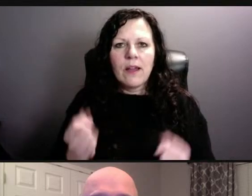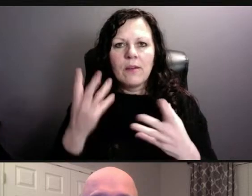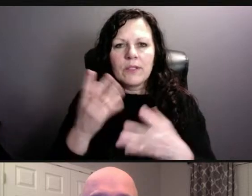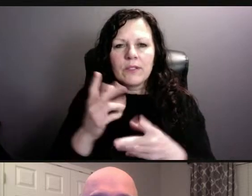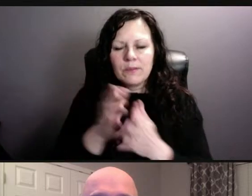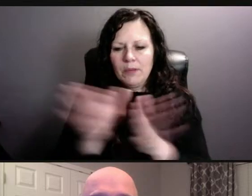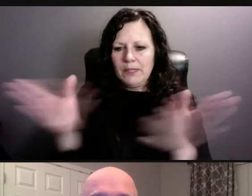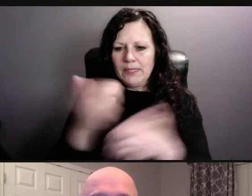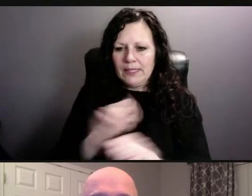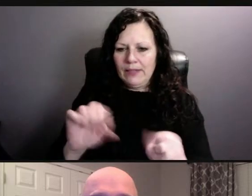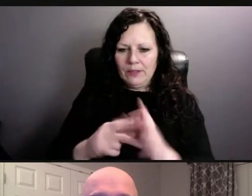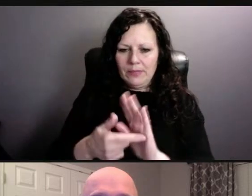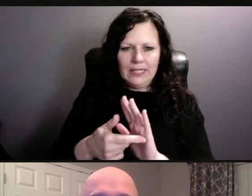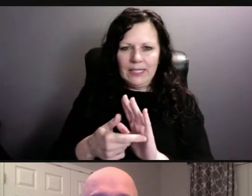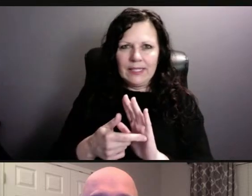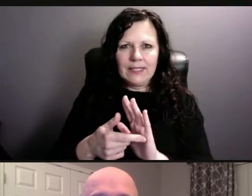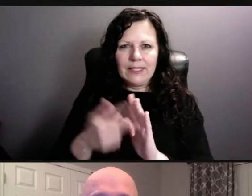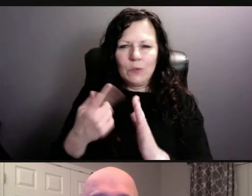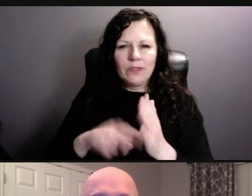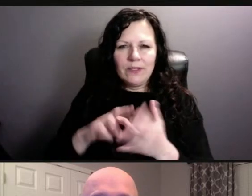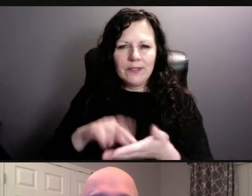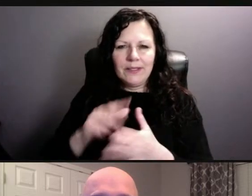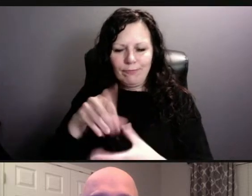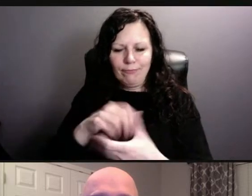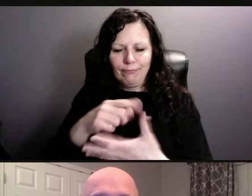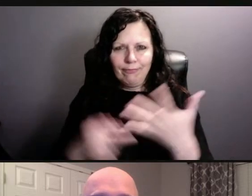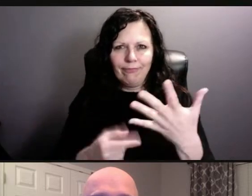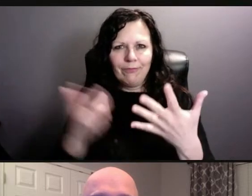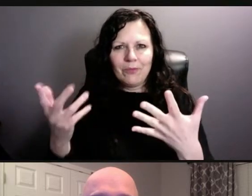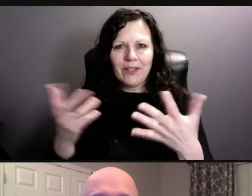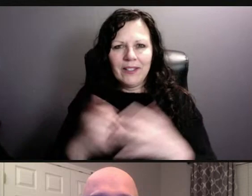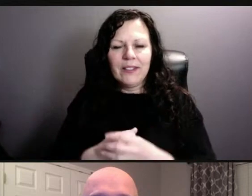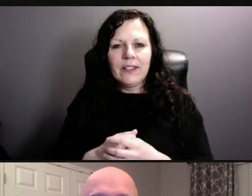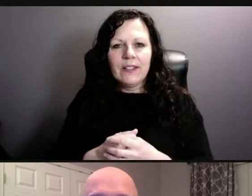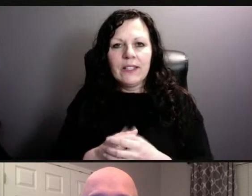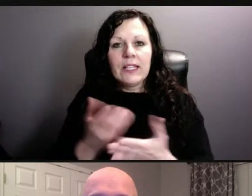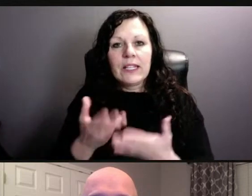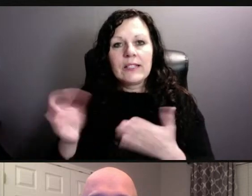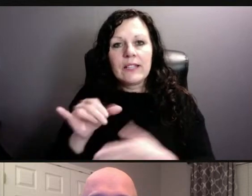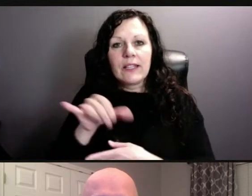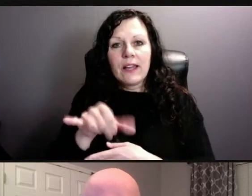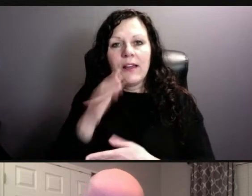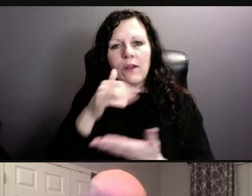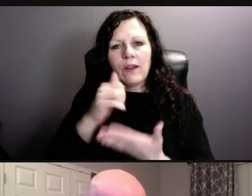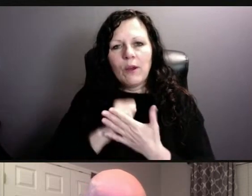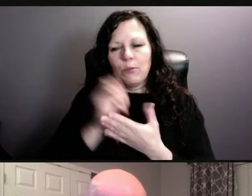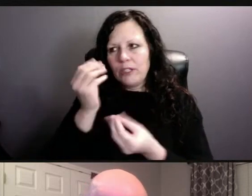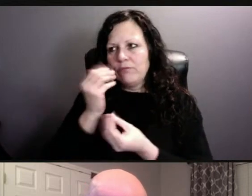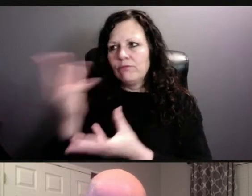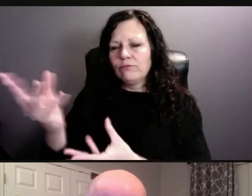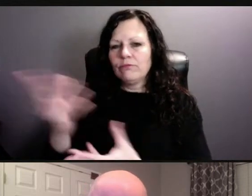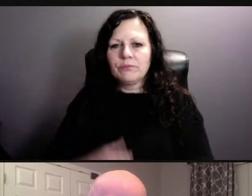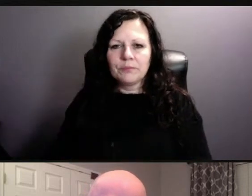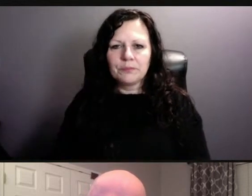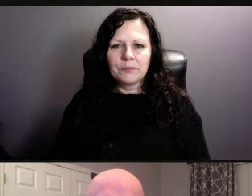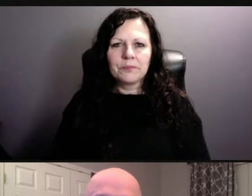DON'T DO SOMETHING?